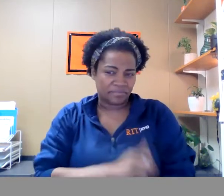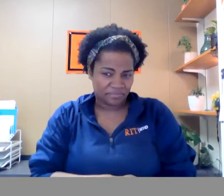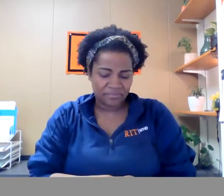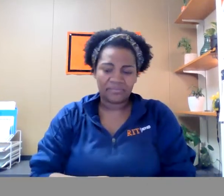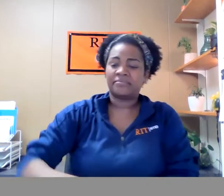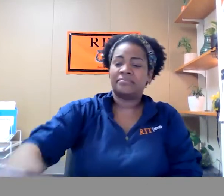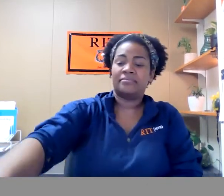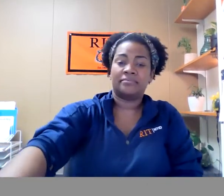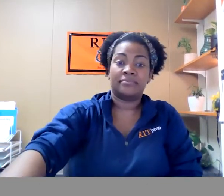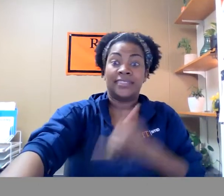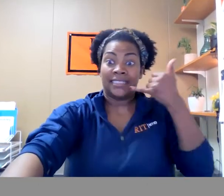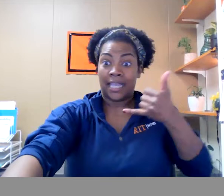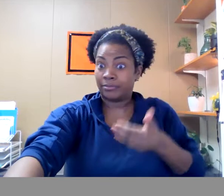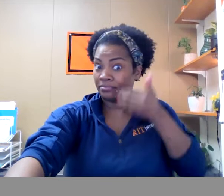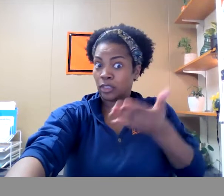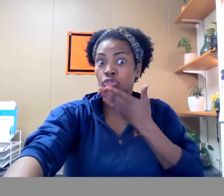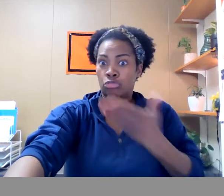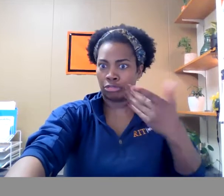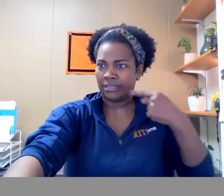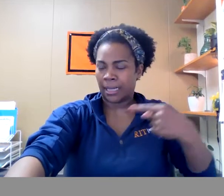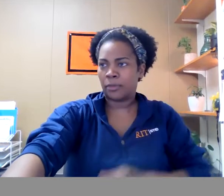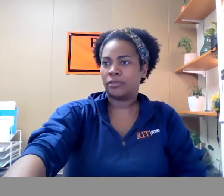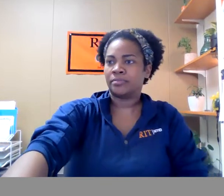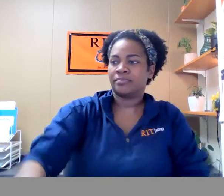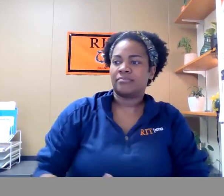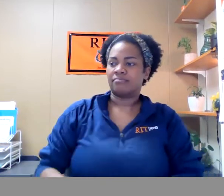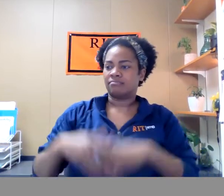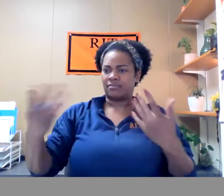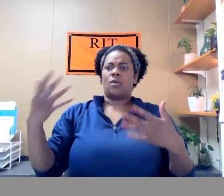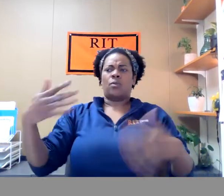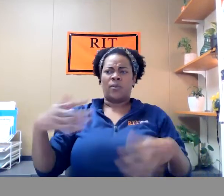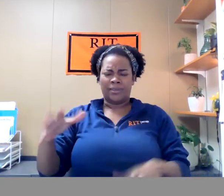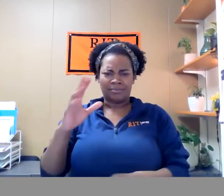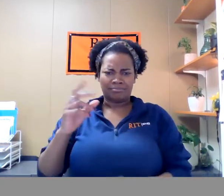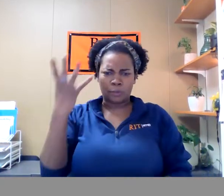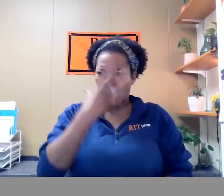It doesn't--this isn't selling a great product in my mind. So now, let me show you a great presentation.